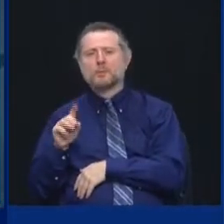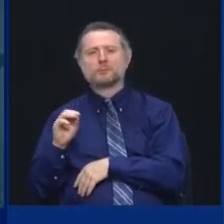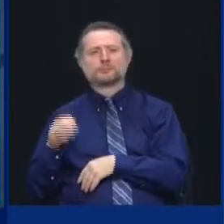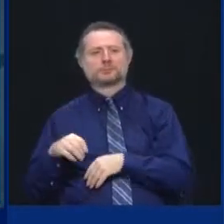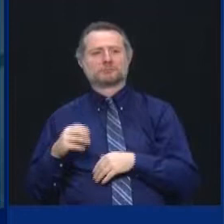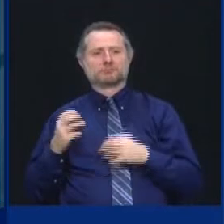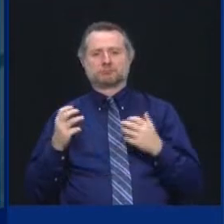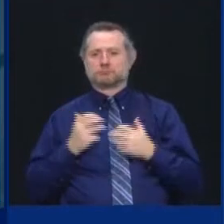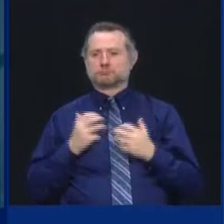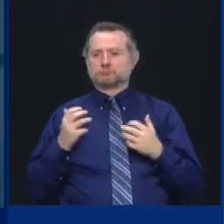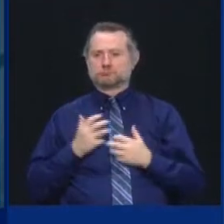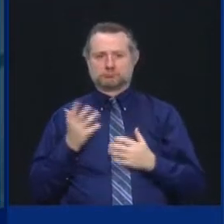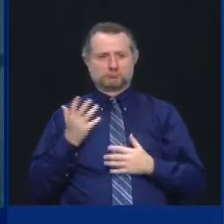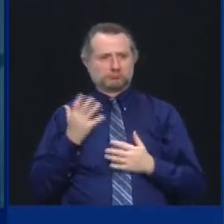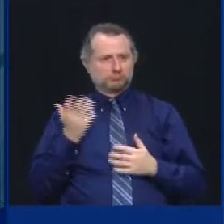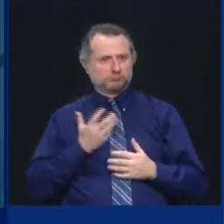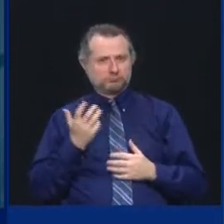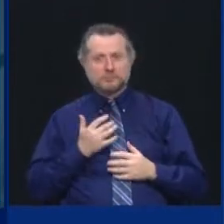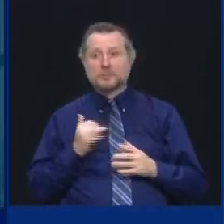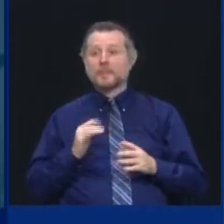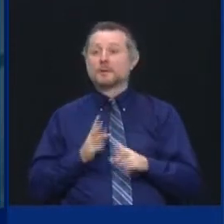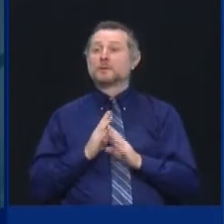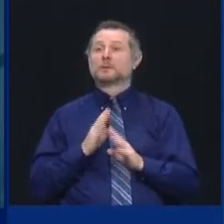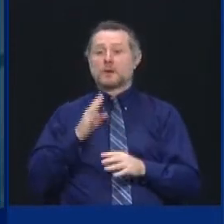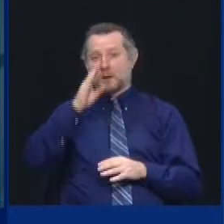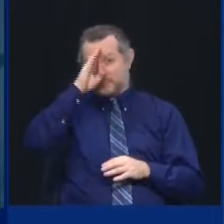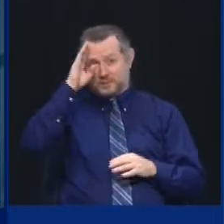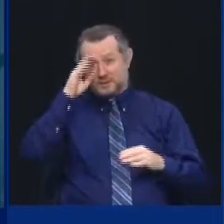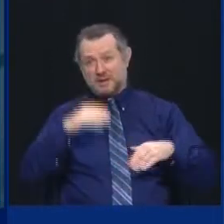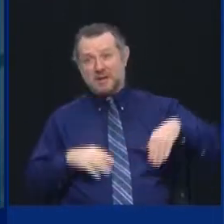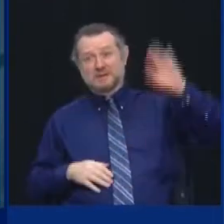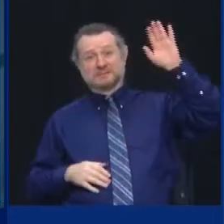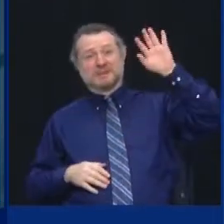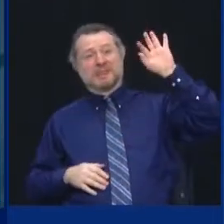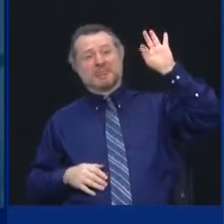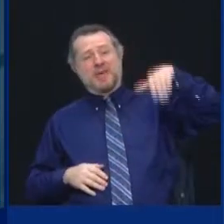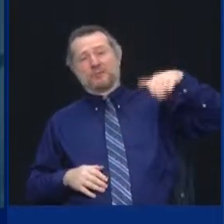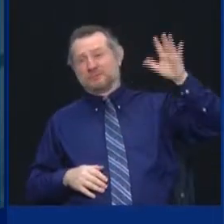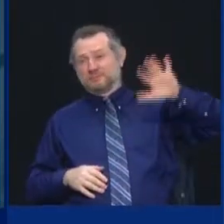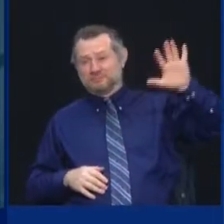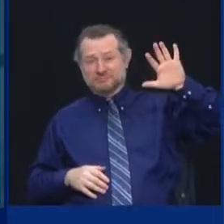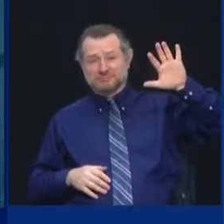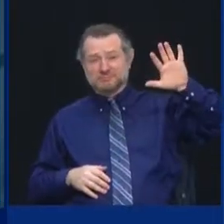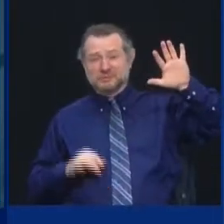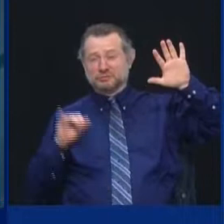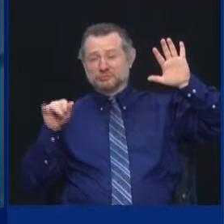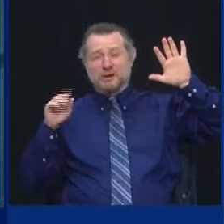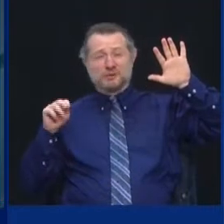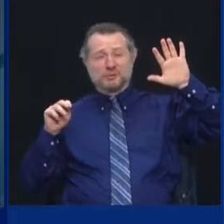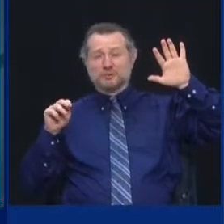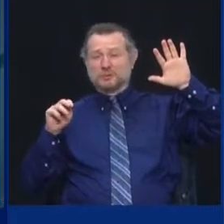REMEMBER WE WERE CLOSE TO 8%? WE'RE NOW DOWN TO 1.1%.